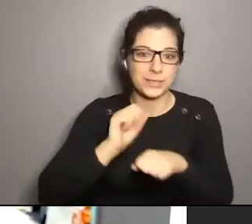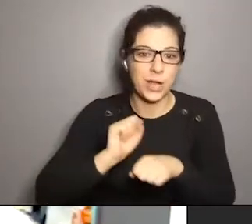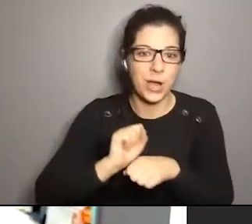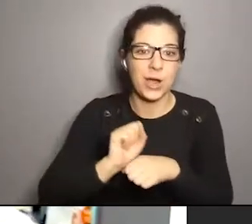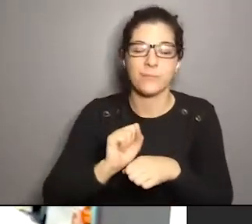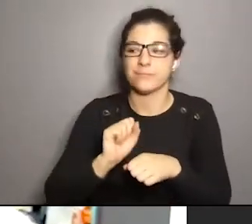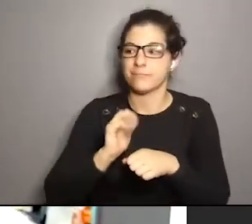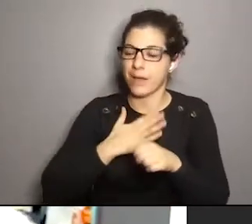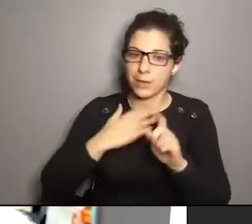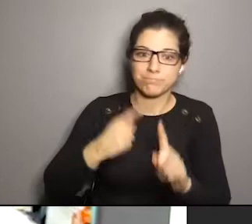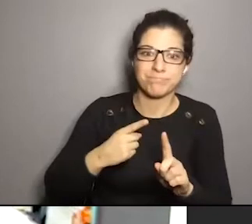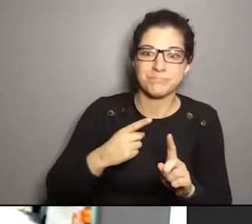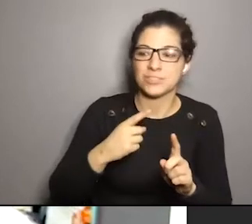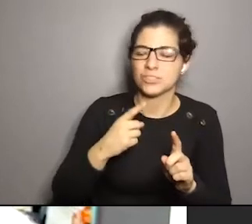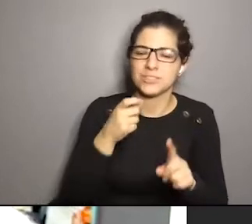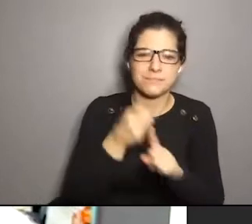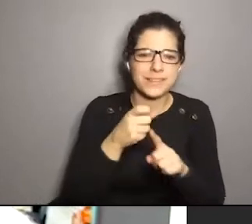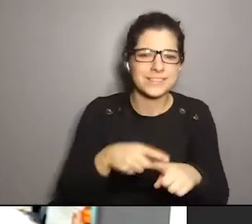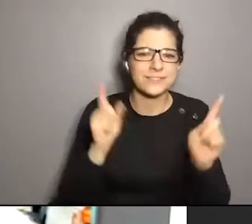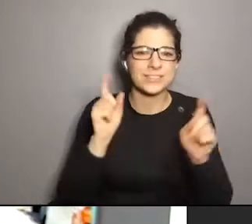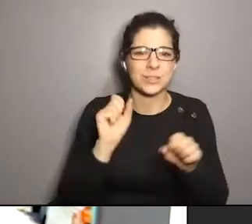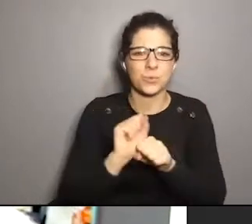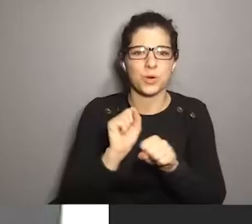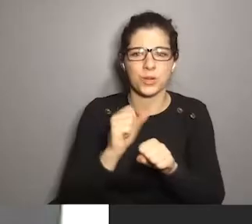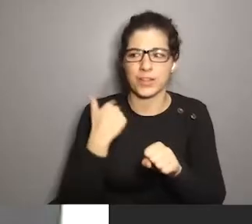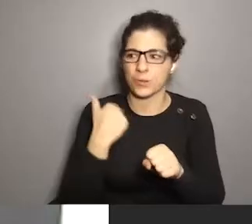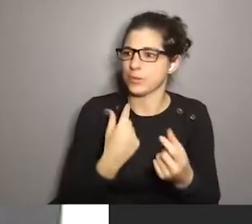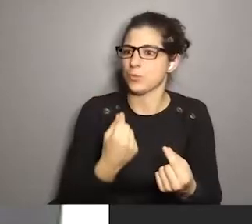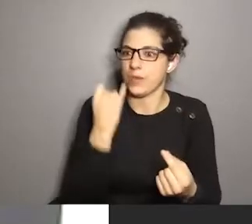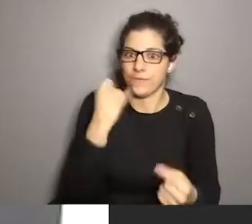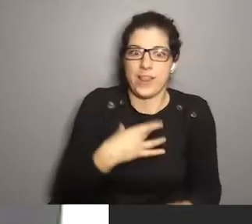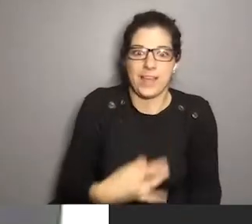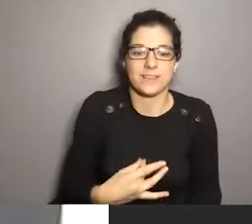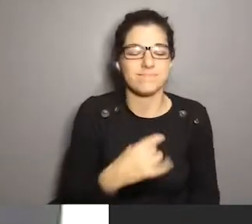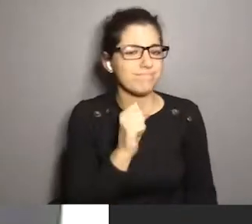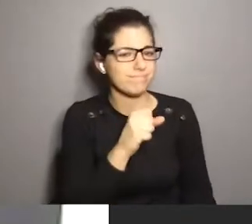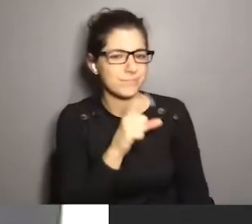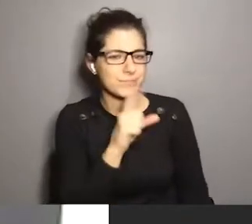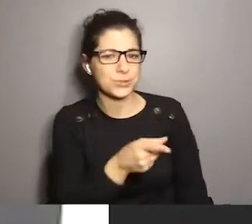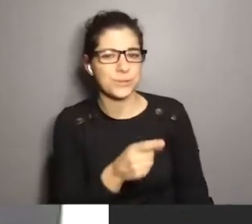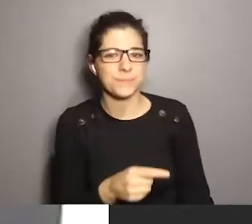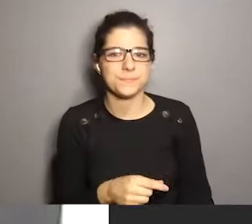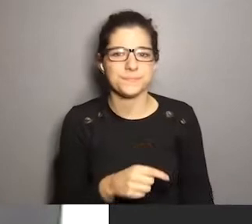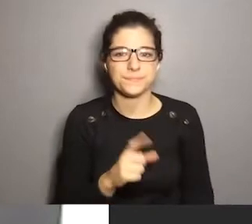And it makes such a difference in the work that we do to, doesn't it? It sure does. Just, even like